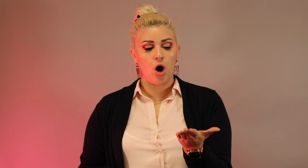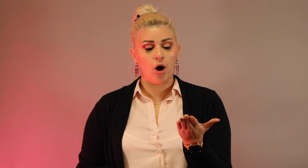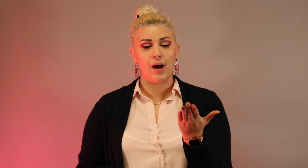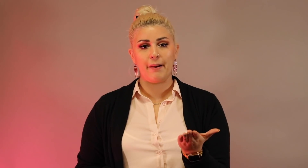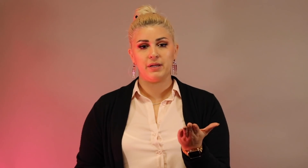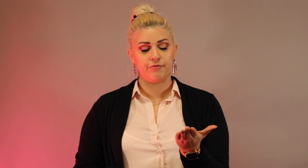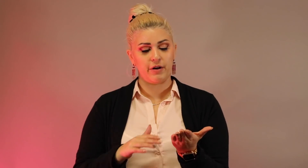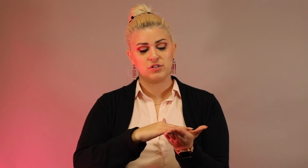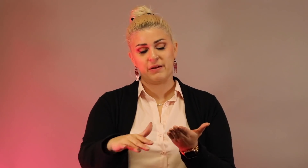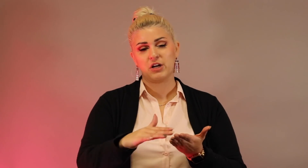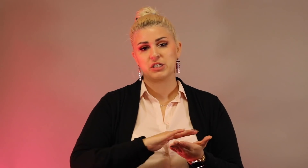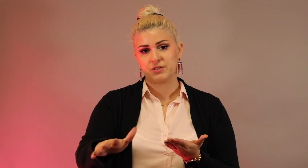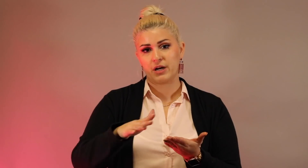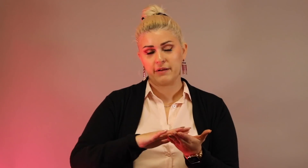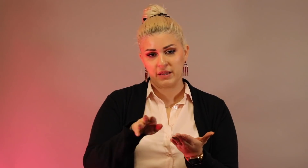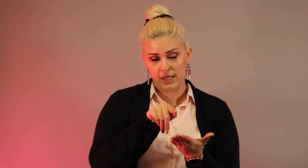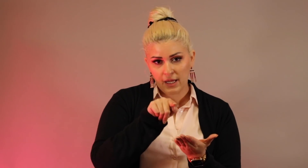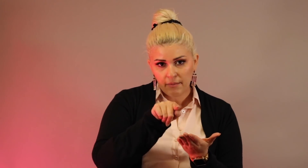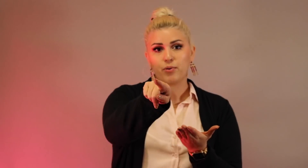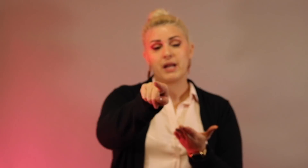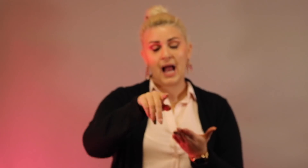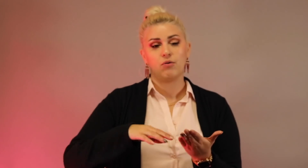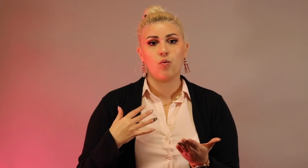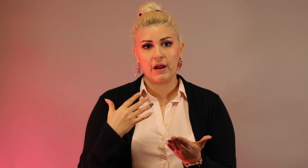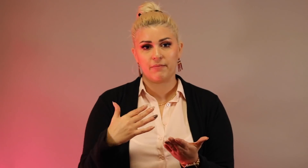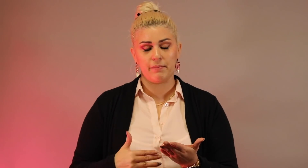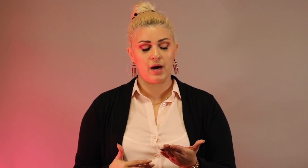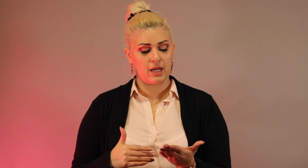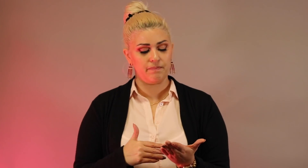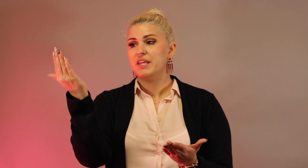palm up in front of you. So my fingertips are kind of in the pointing out, away from my body.